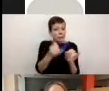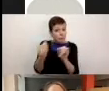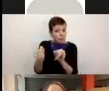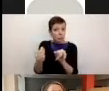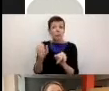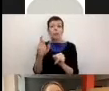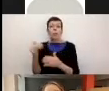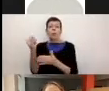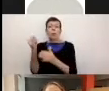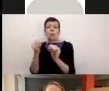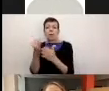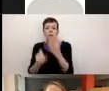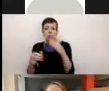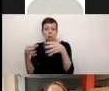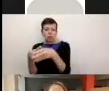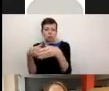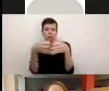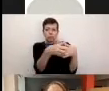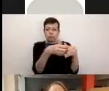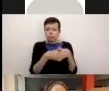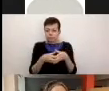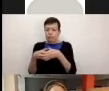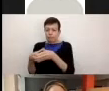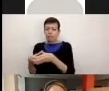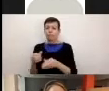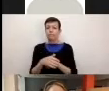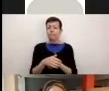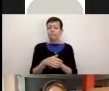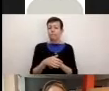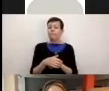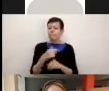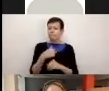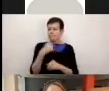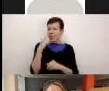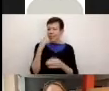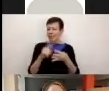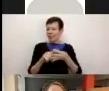Full application guidelines will be available really shortly in early February.